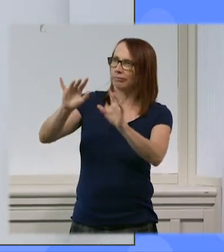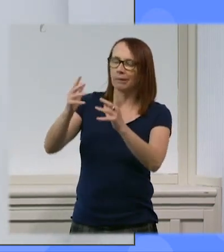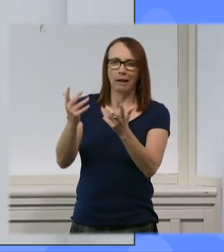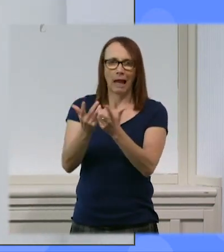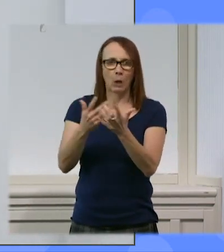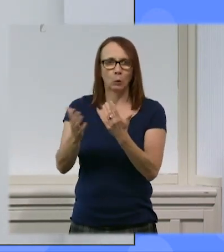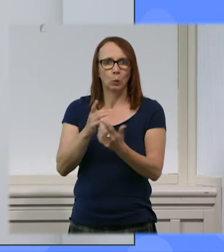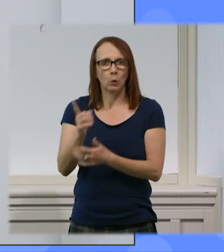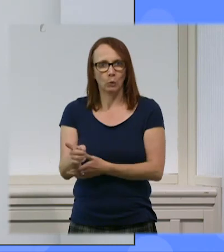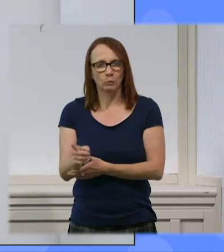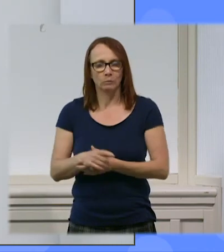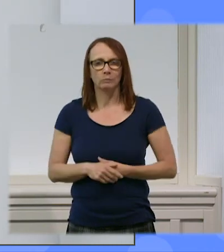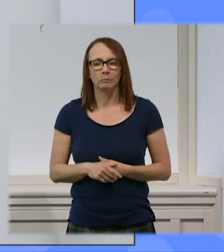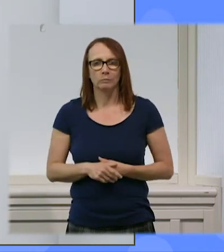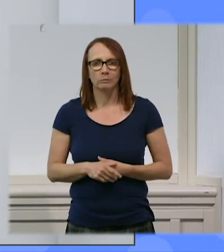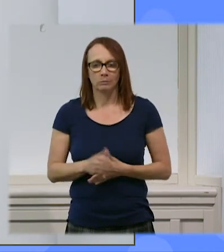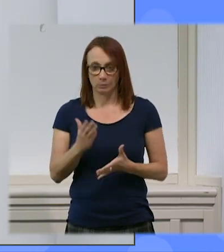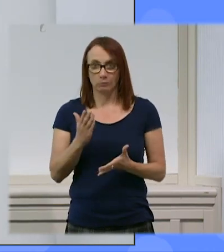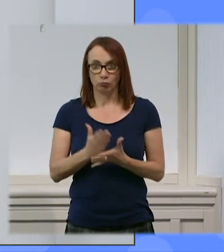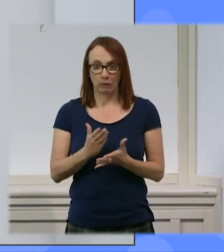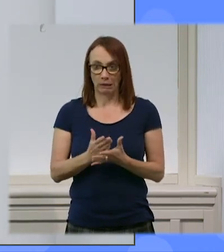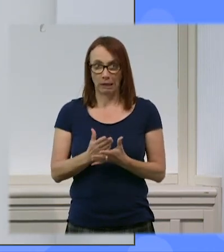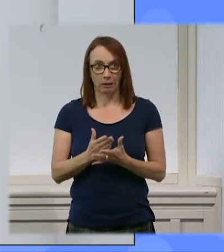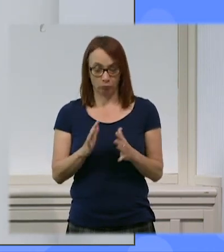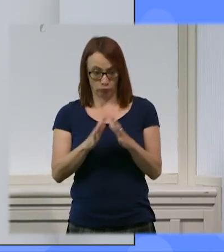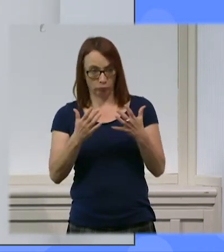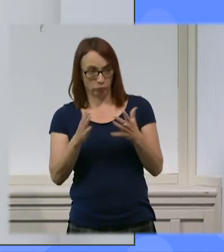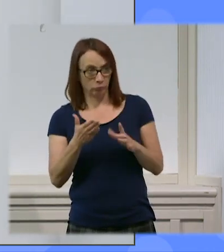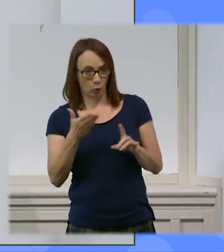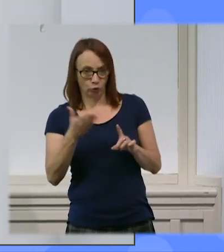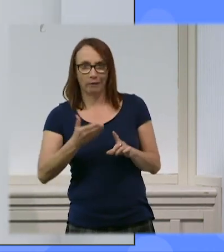recognized as a country that is a leader in this space so my pitch today is very